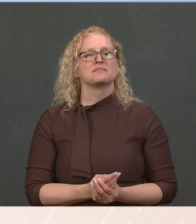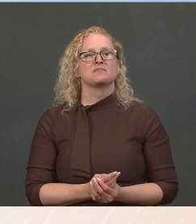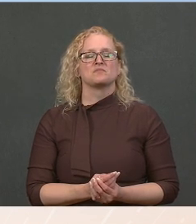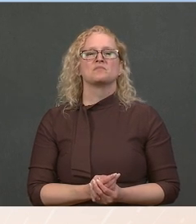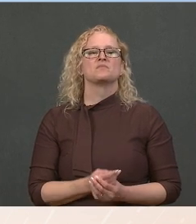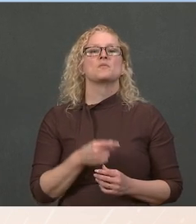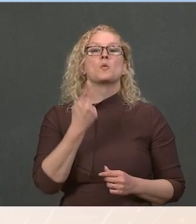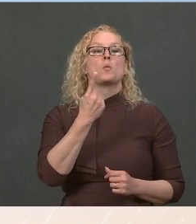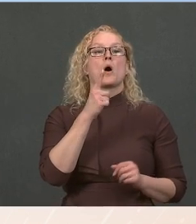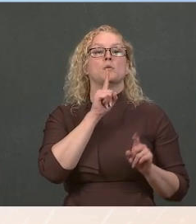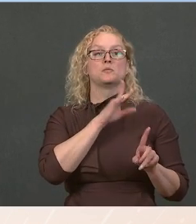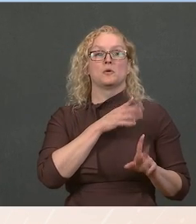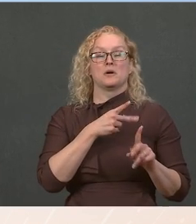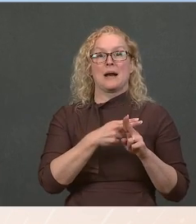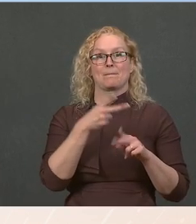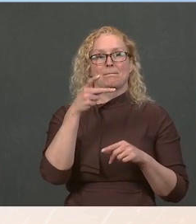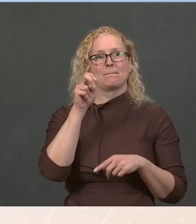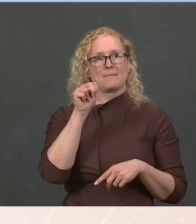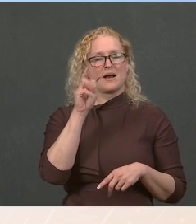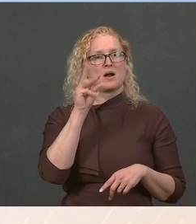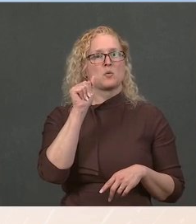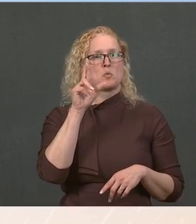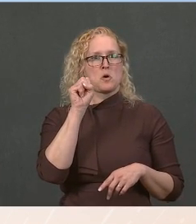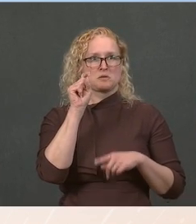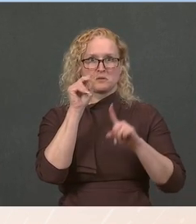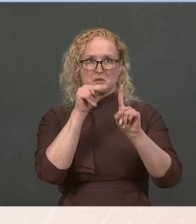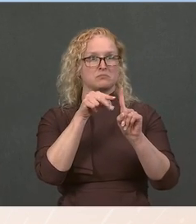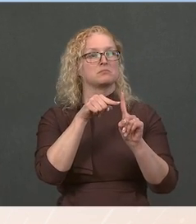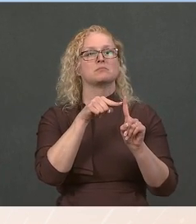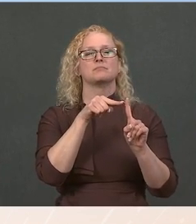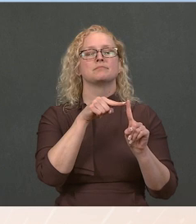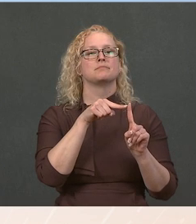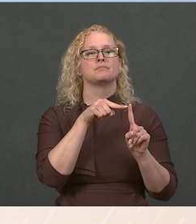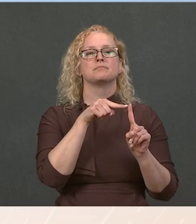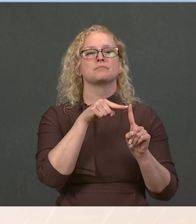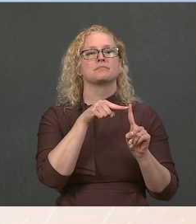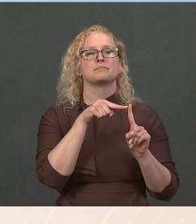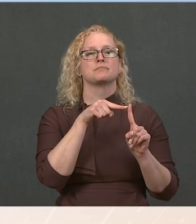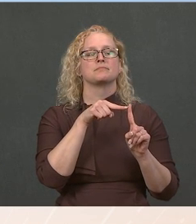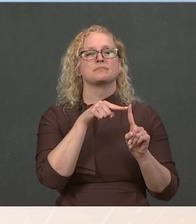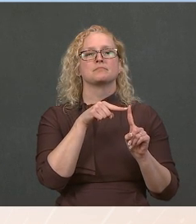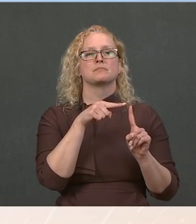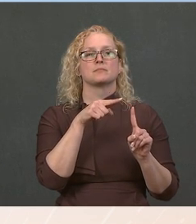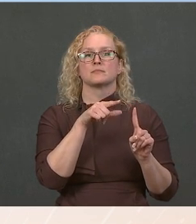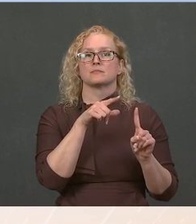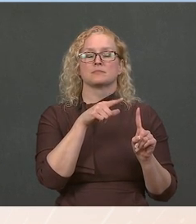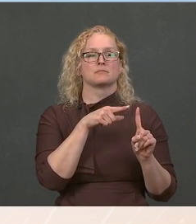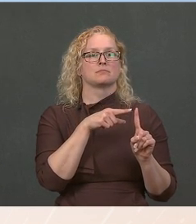they incorrectly assume just $1.56 trillion in offsets, when the Build Back Better Agenda